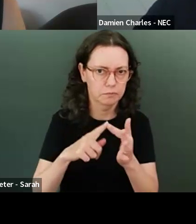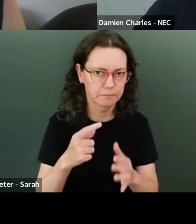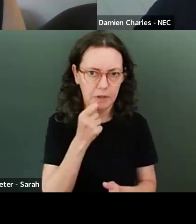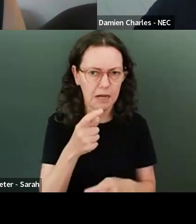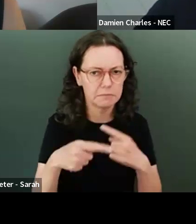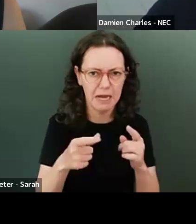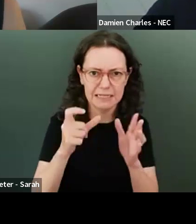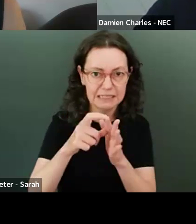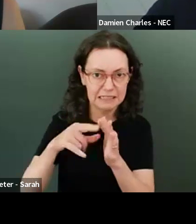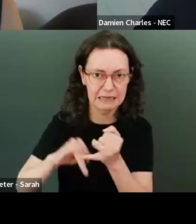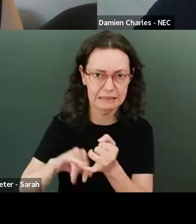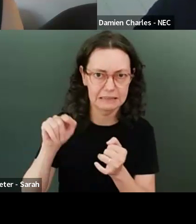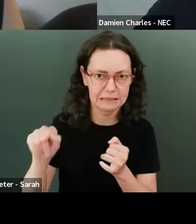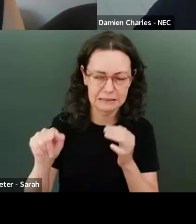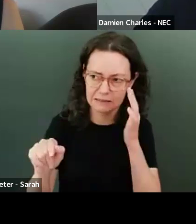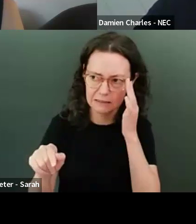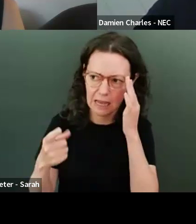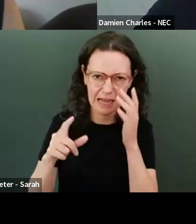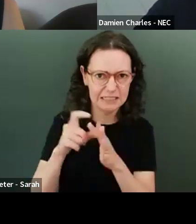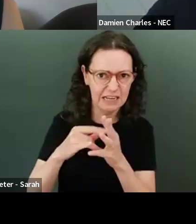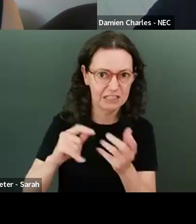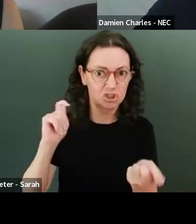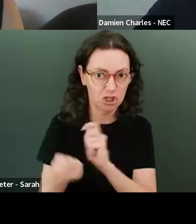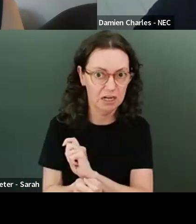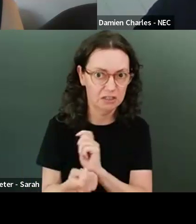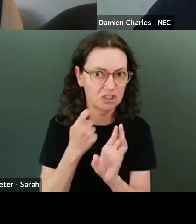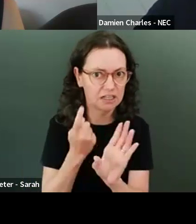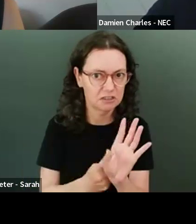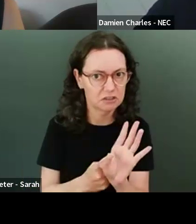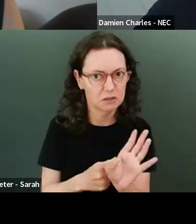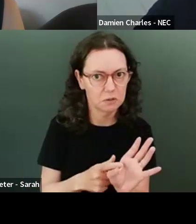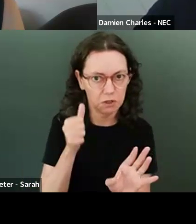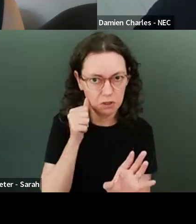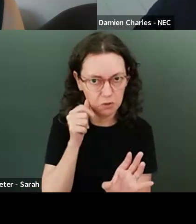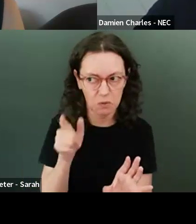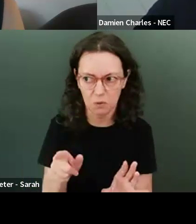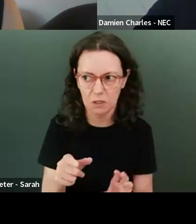DES reform that you mentioned Jenny